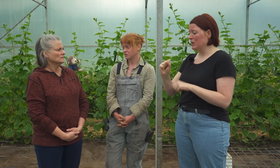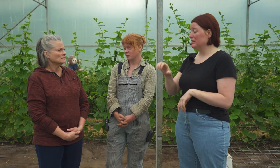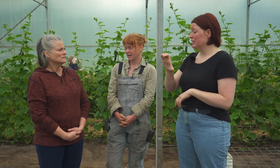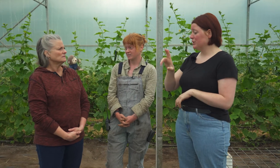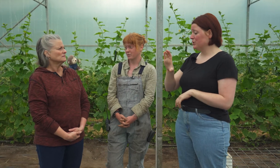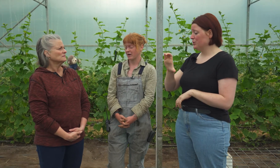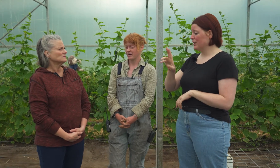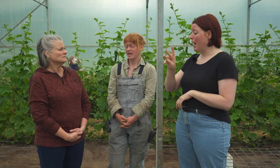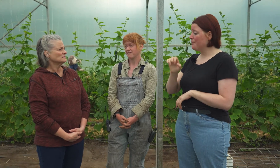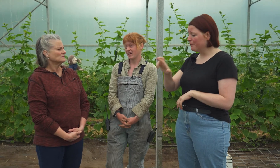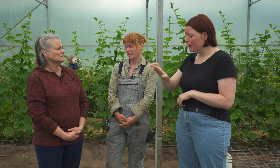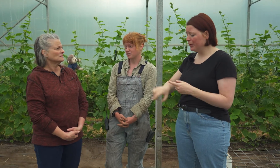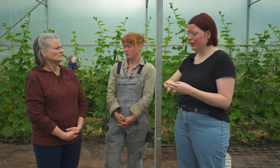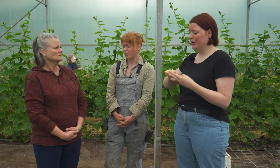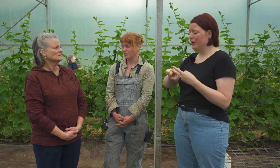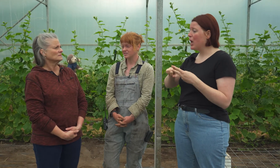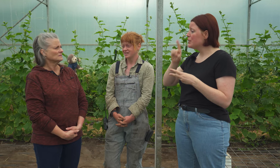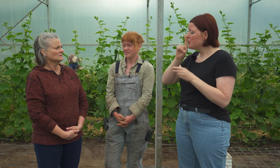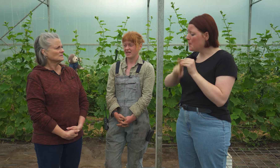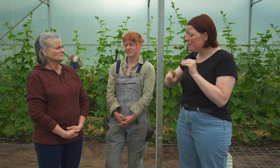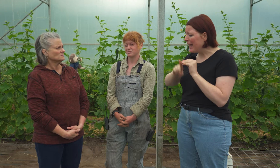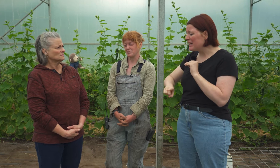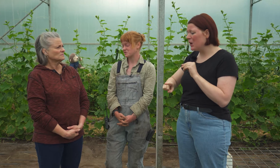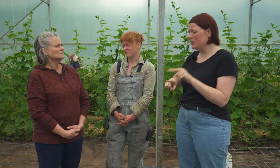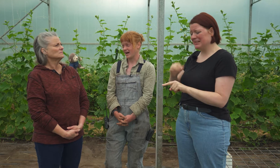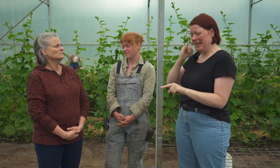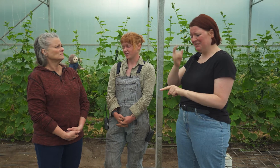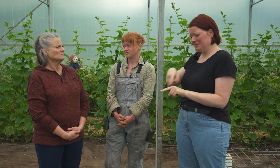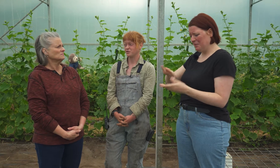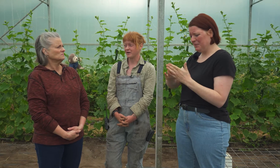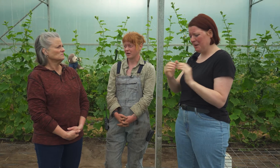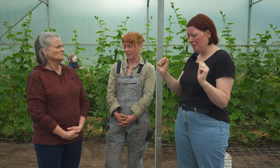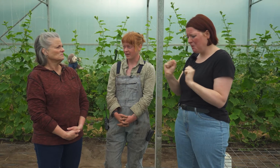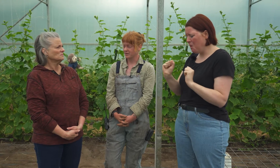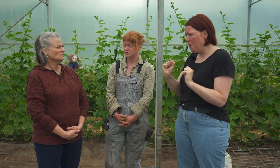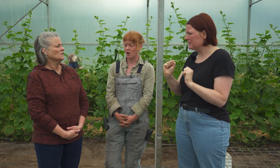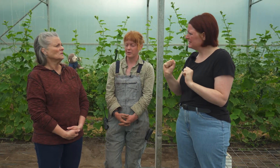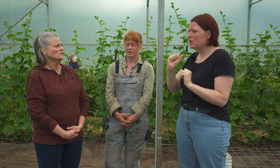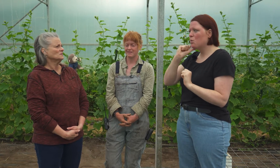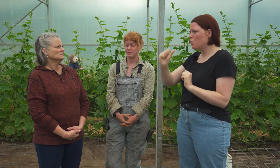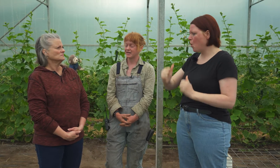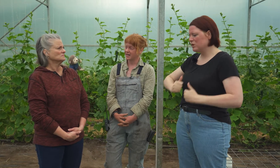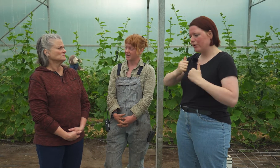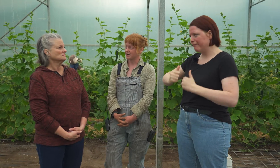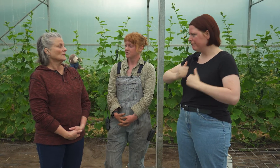are two plants where if they get too cold, they just won't survive or do very well. So we plant them in here